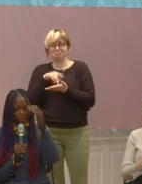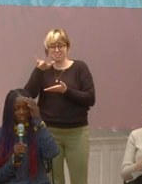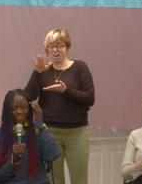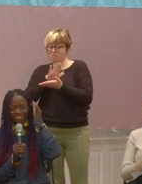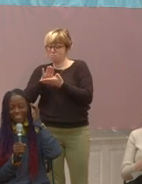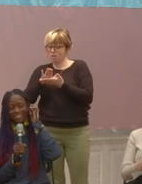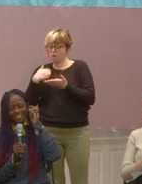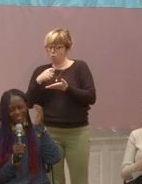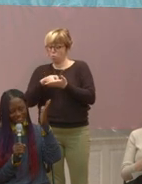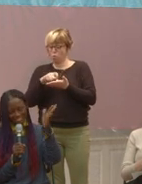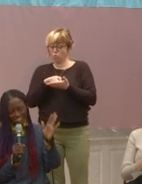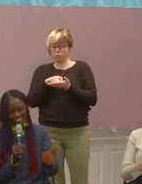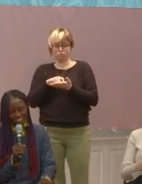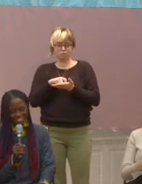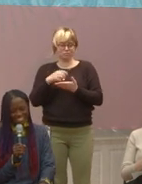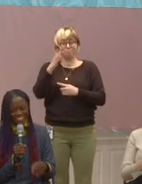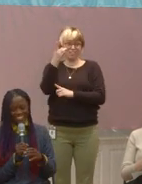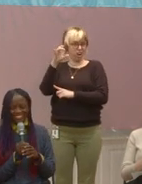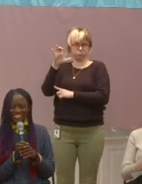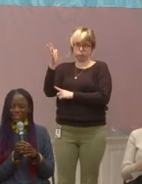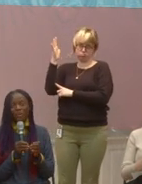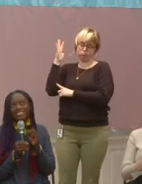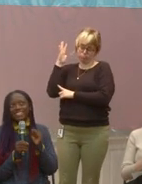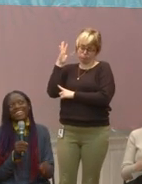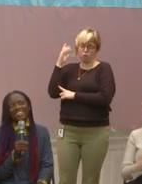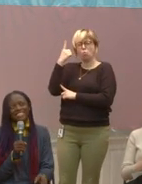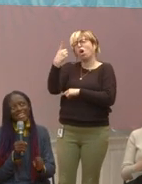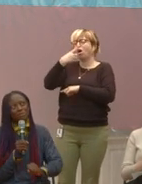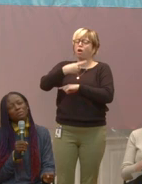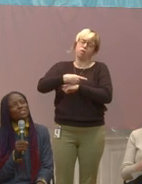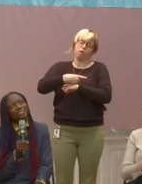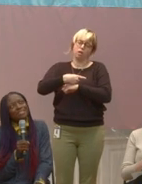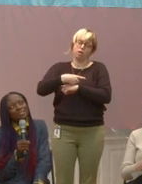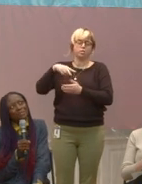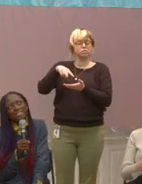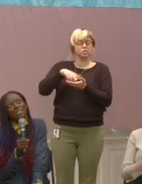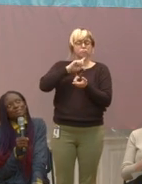wrote in the 1900s. So one day dance will return to the museum